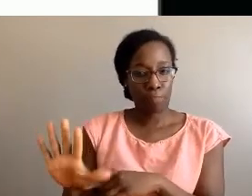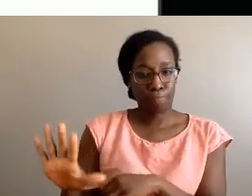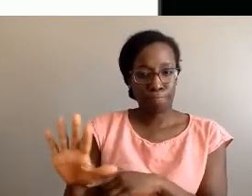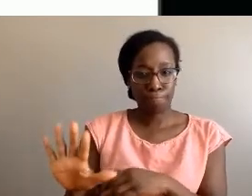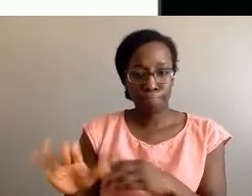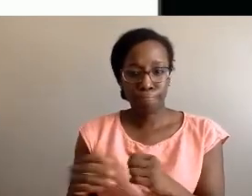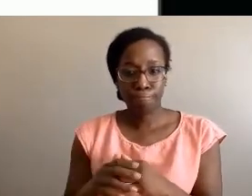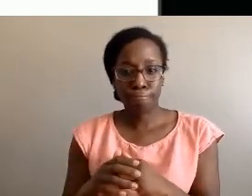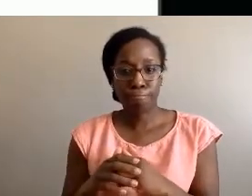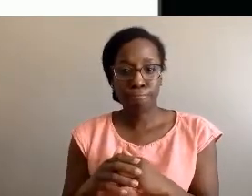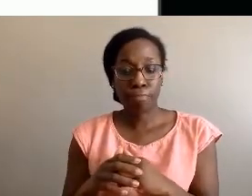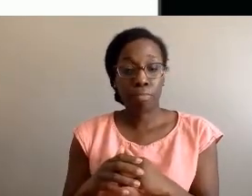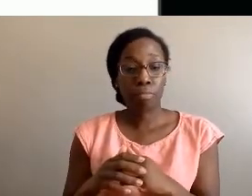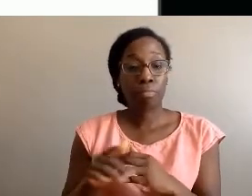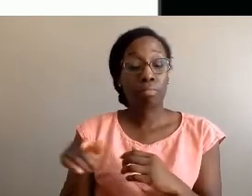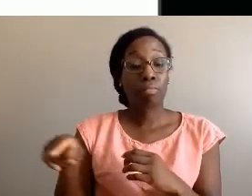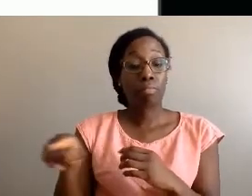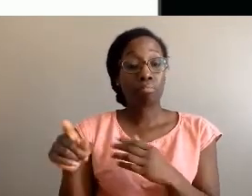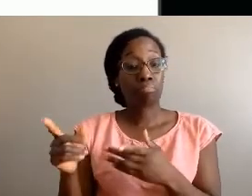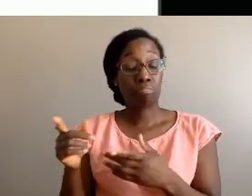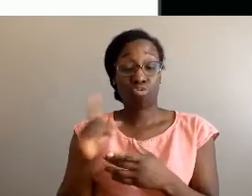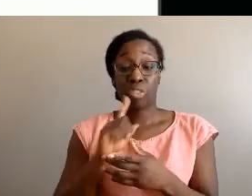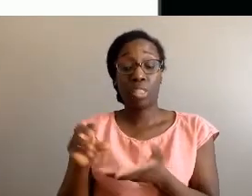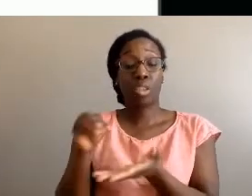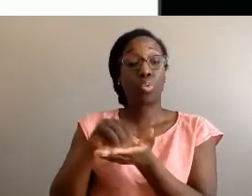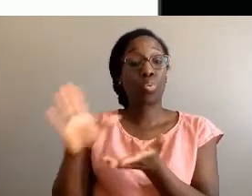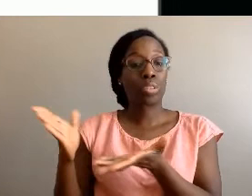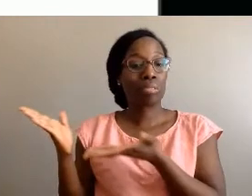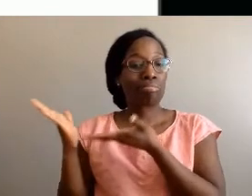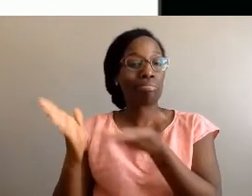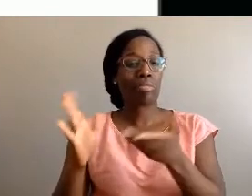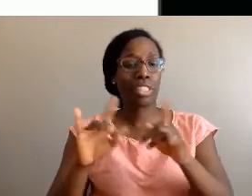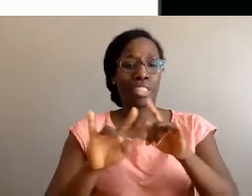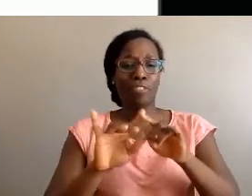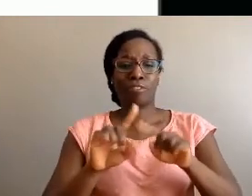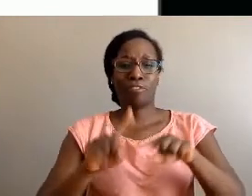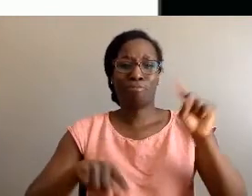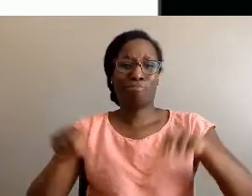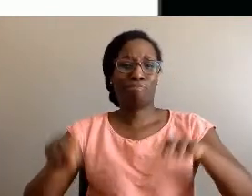a diversity of life worlds and this practice provides an opportunity to demonstrate a prior